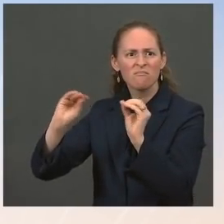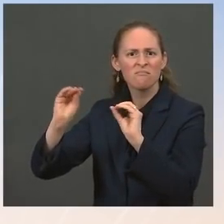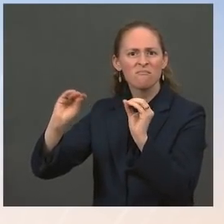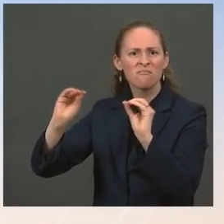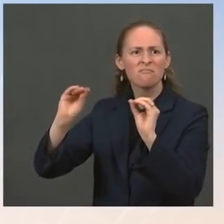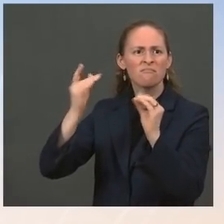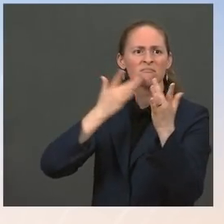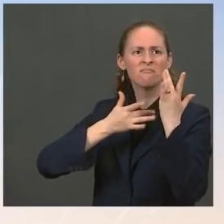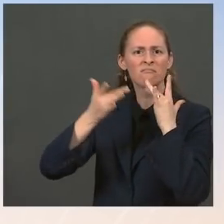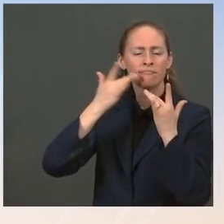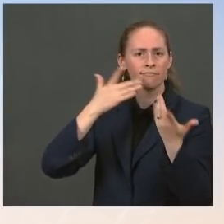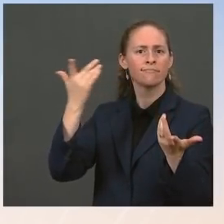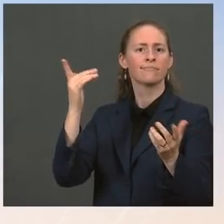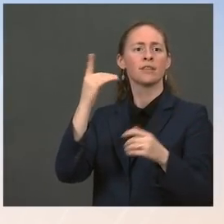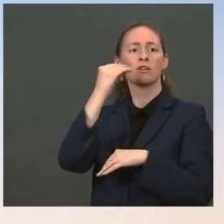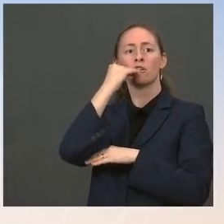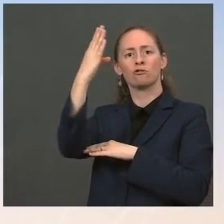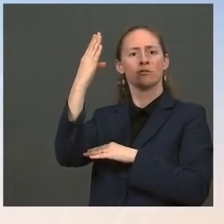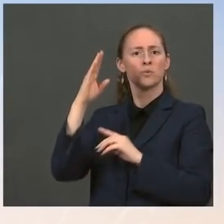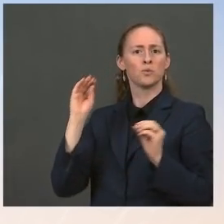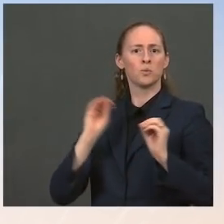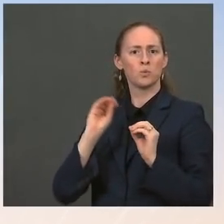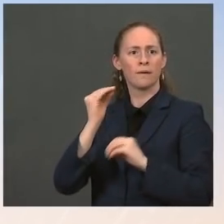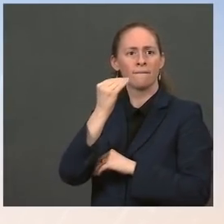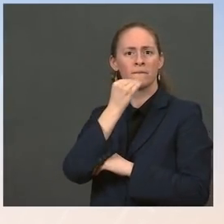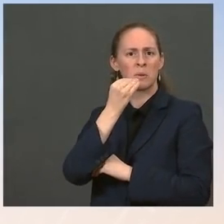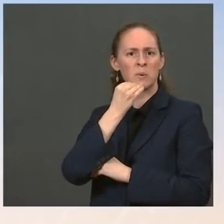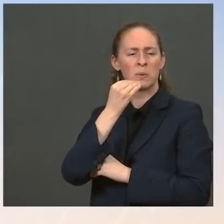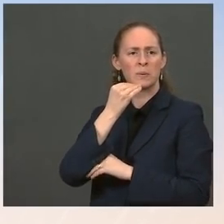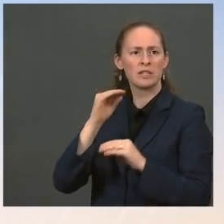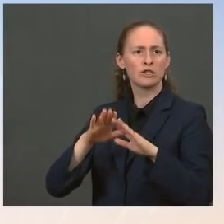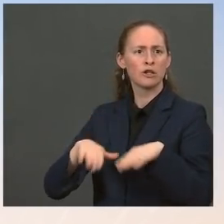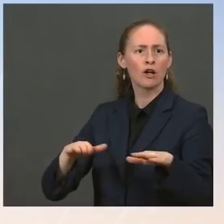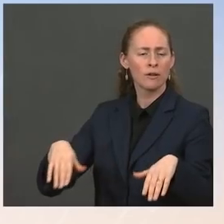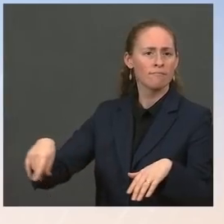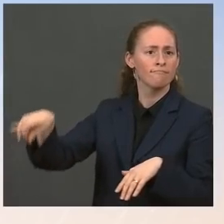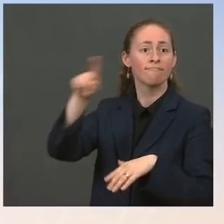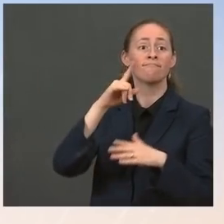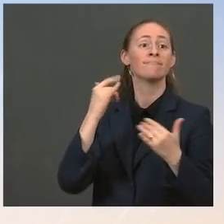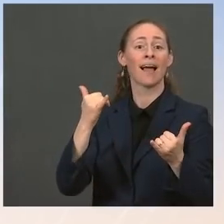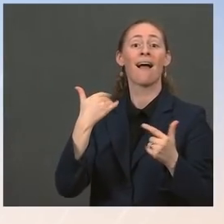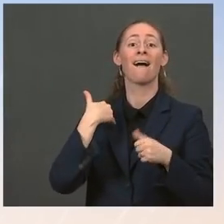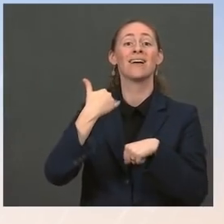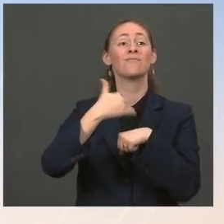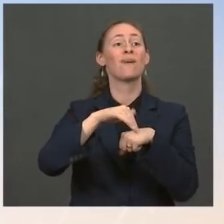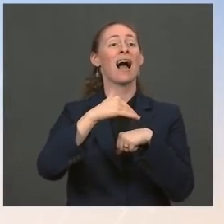that kids are having bread -- or meat with no bread to make sandwiches, for example.